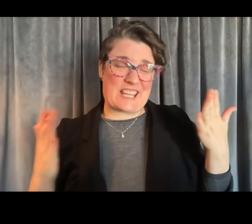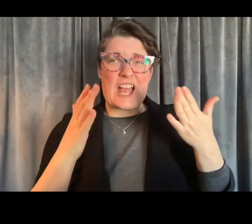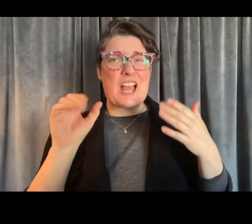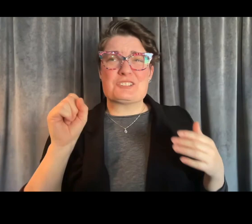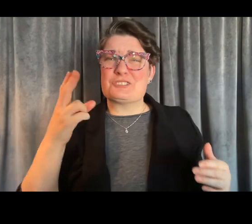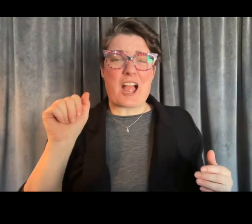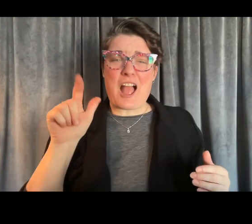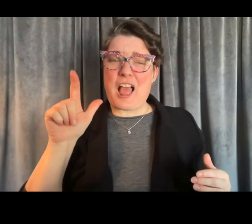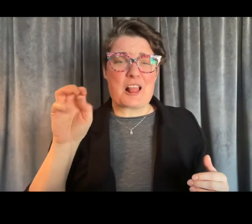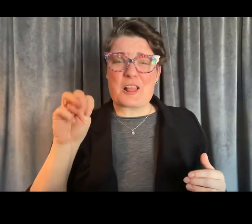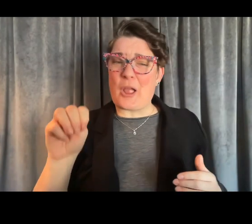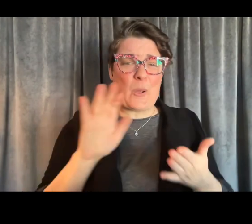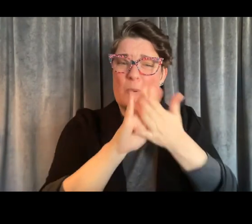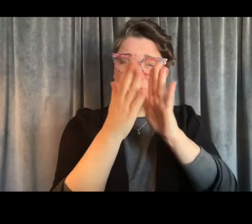Shalom. Shalom,